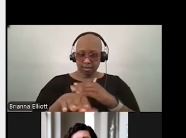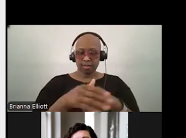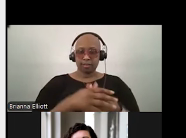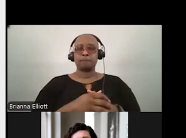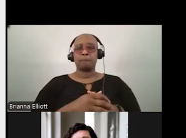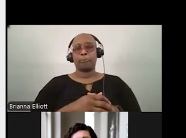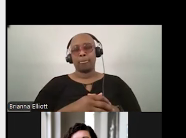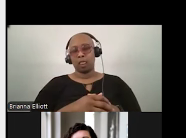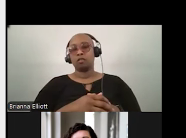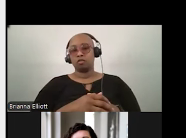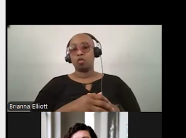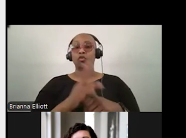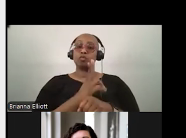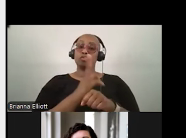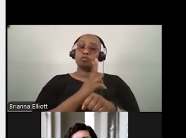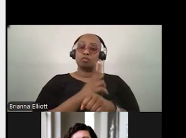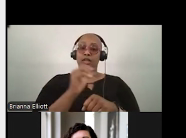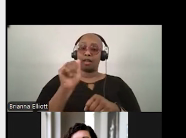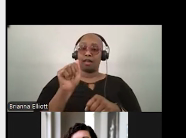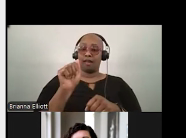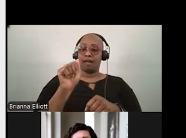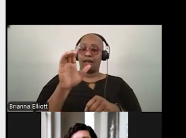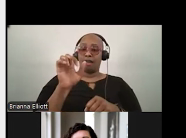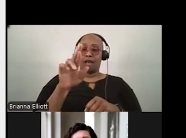Pro or whatever remediator that we are using, that first thing that we're going to check,